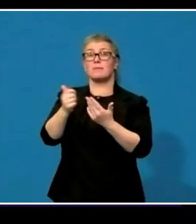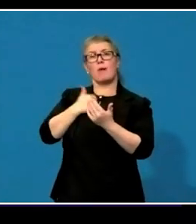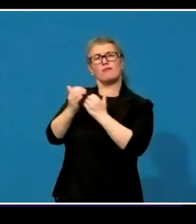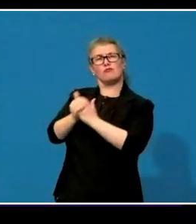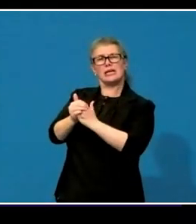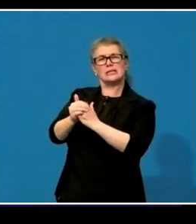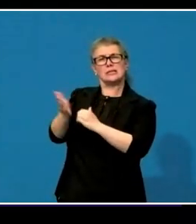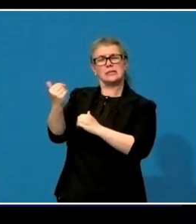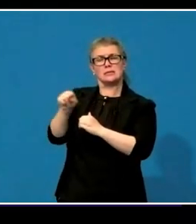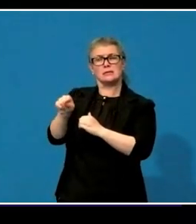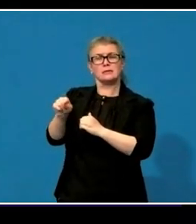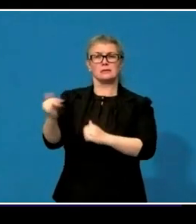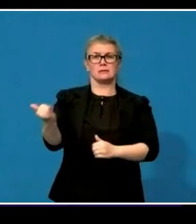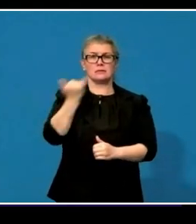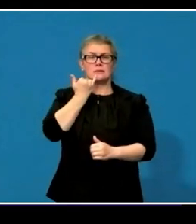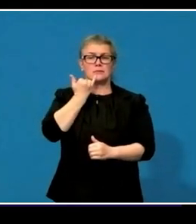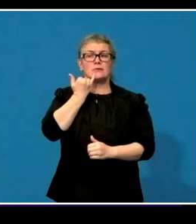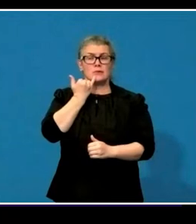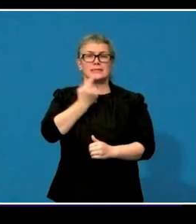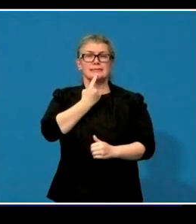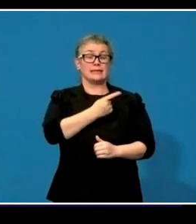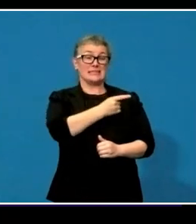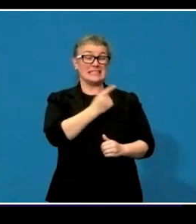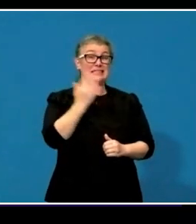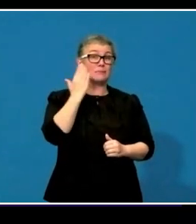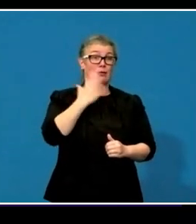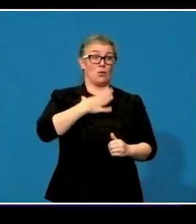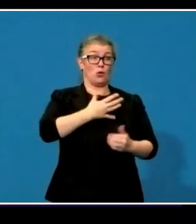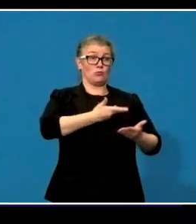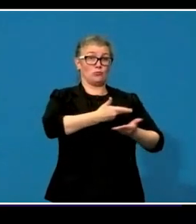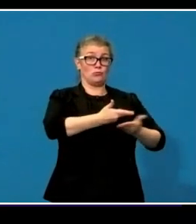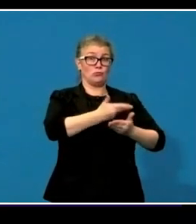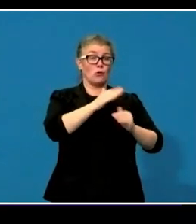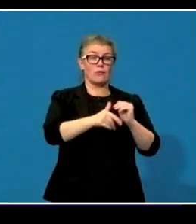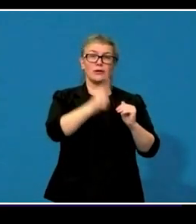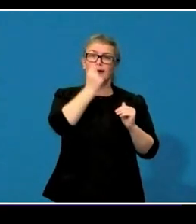who said, "Daisy wants to talk to you about whether or not you can be available and if